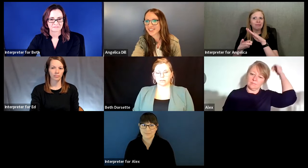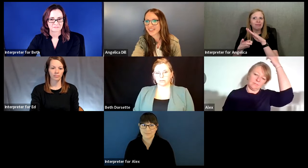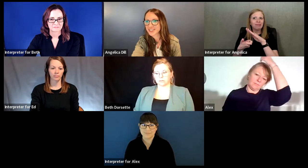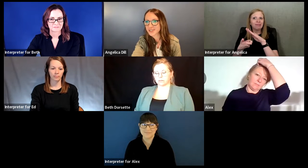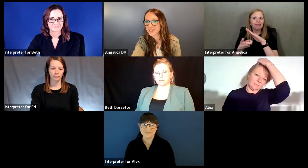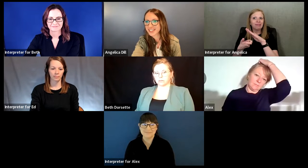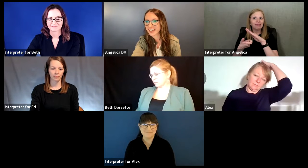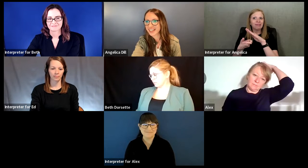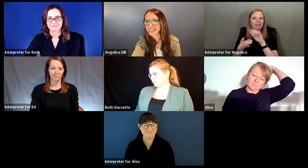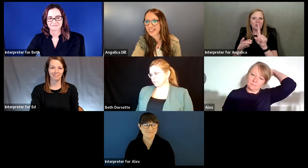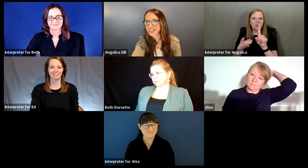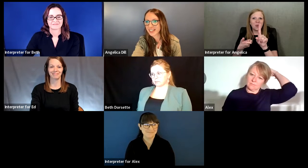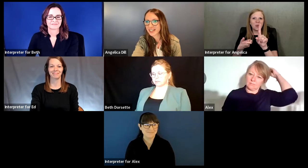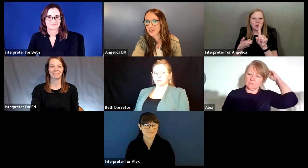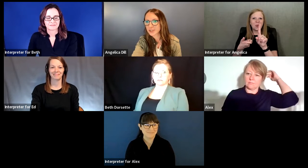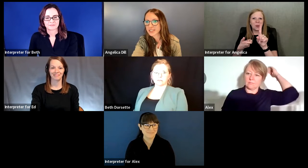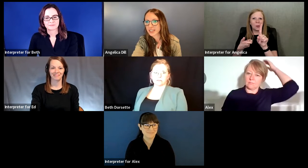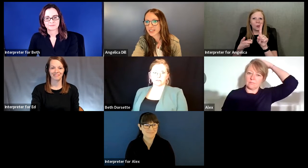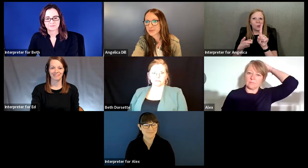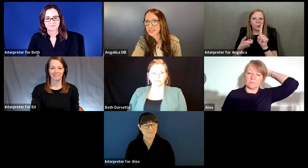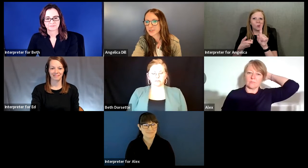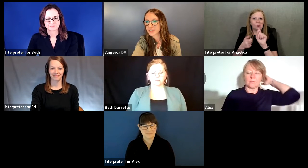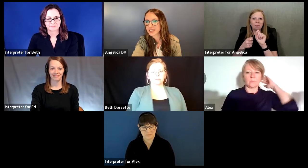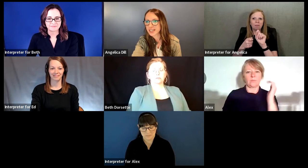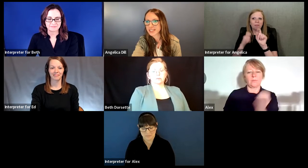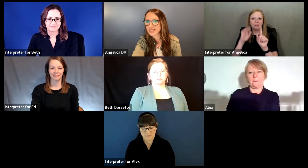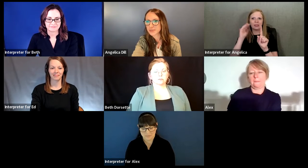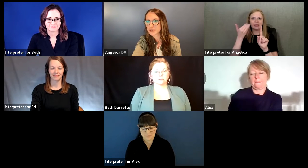So give us just one second. It looks like he might still be connected.